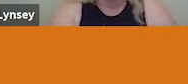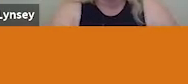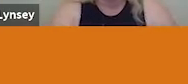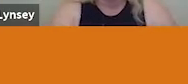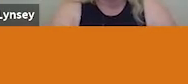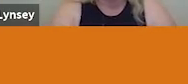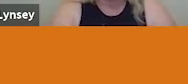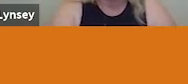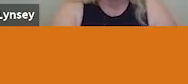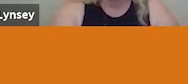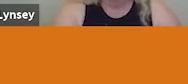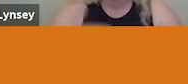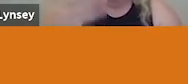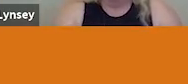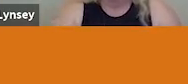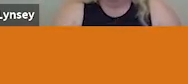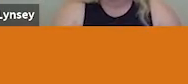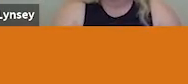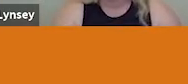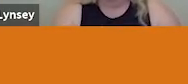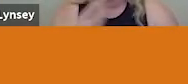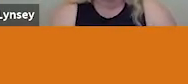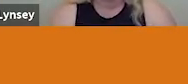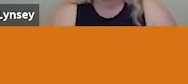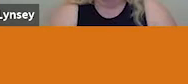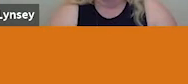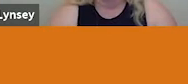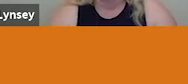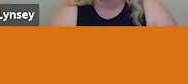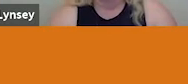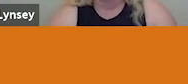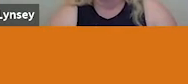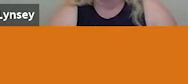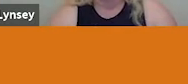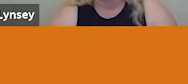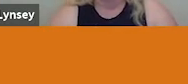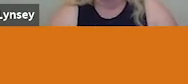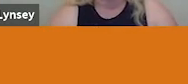choice and then if they struggle with reading then there’s applications on computers and